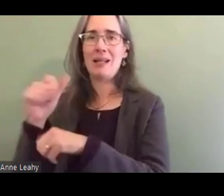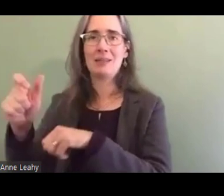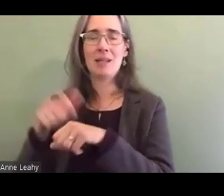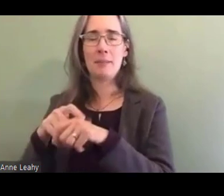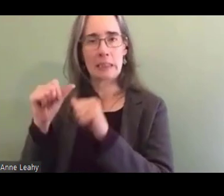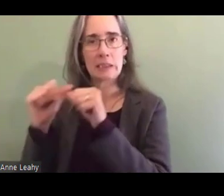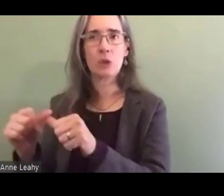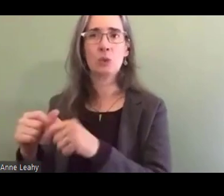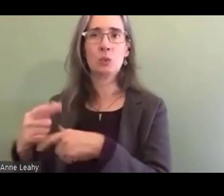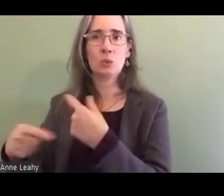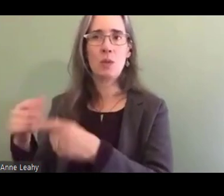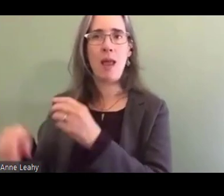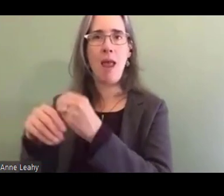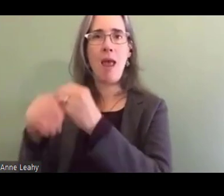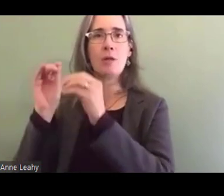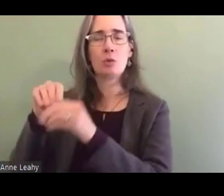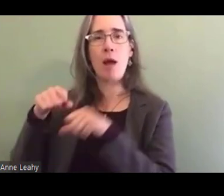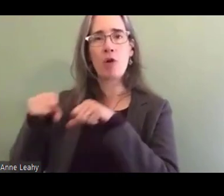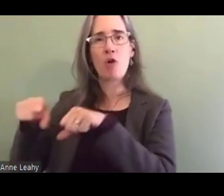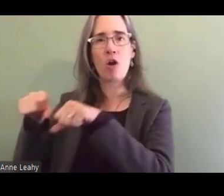Continue to add things to my cart.